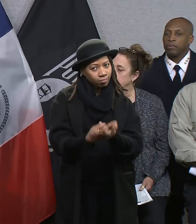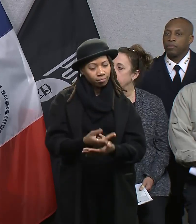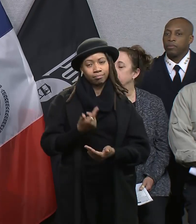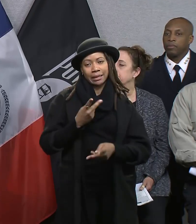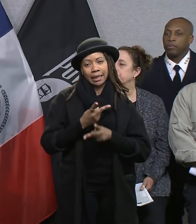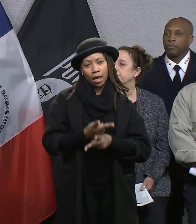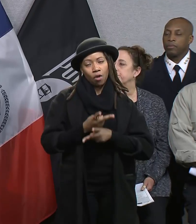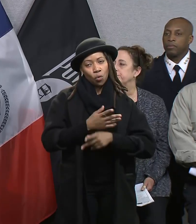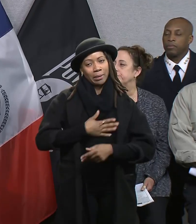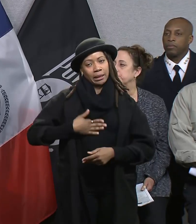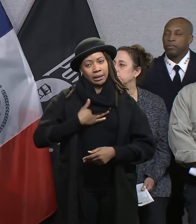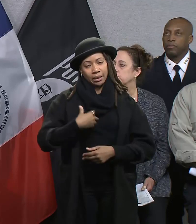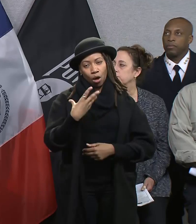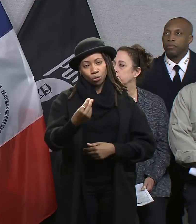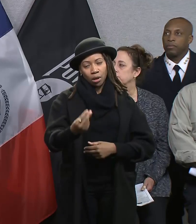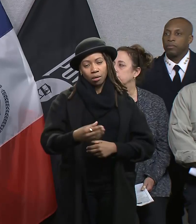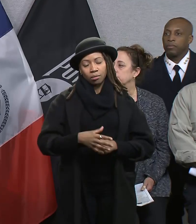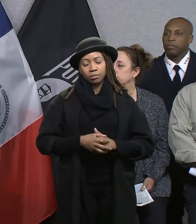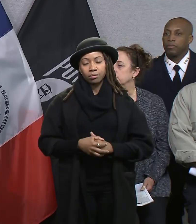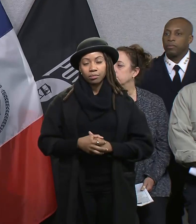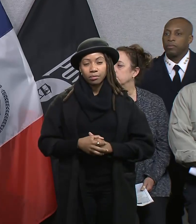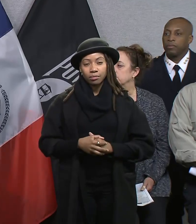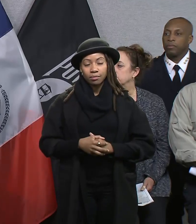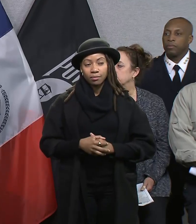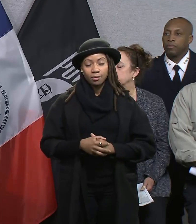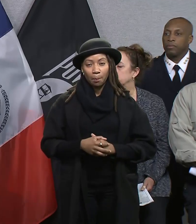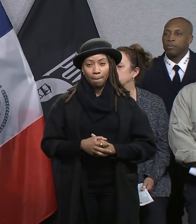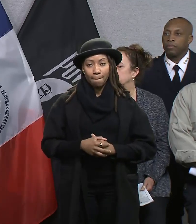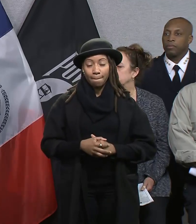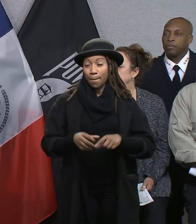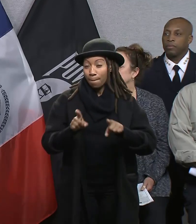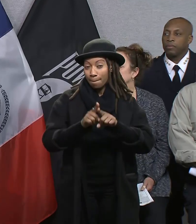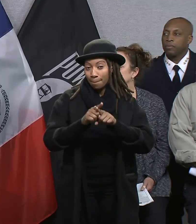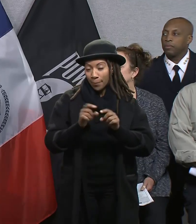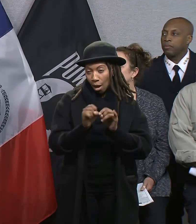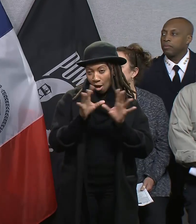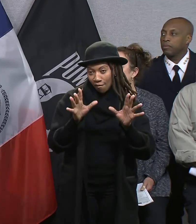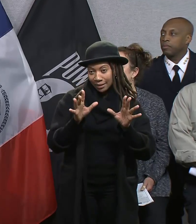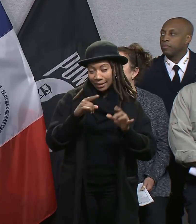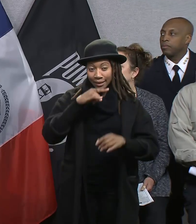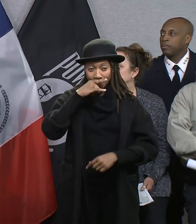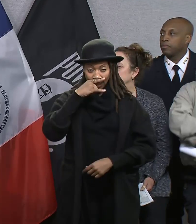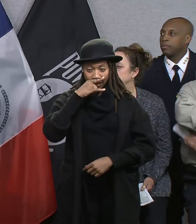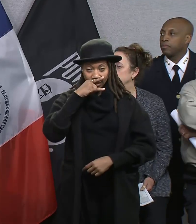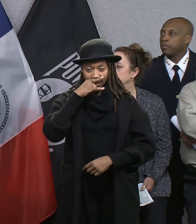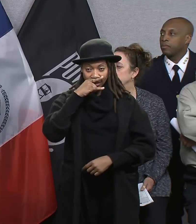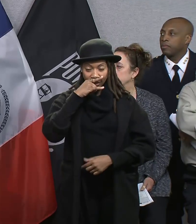EASILY BECAUSE OF THE UNUSUAL CONDITIONS. PEDESTRIANS, BE REALLY CAREFUL AS YOU ARE